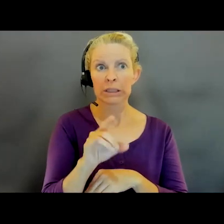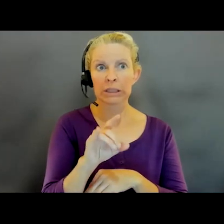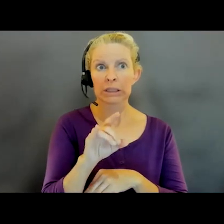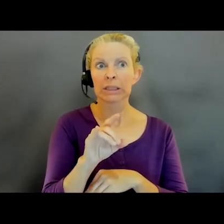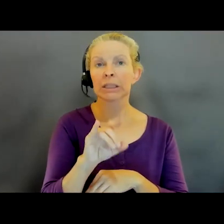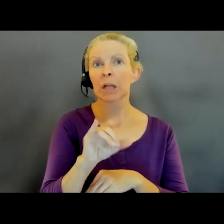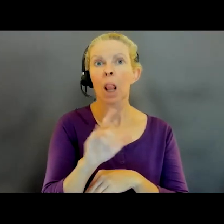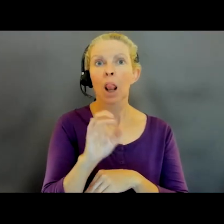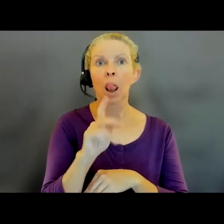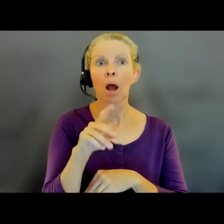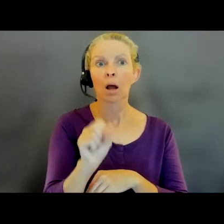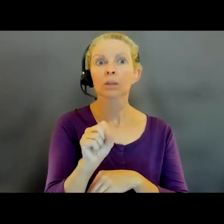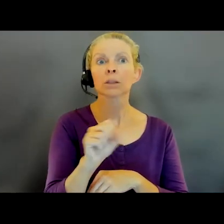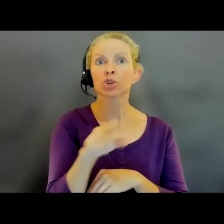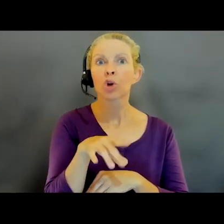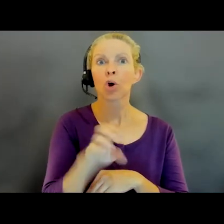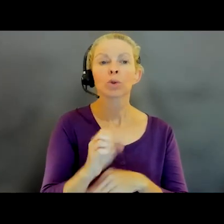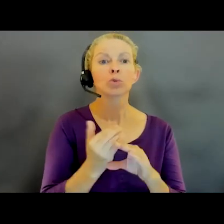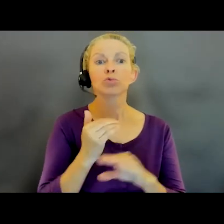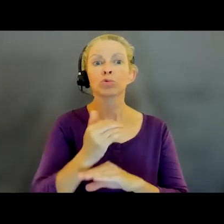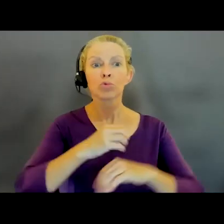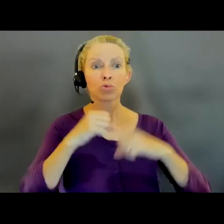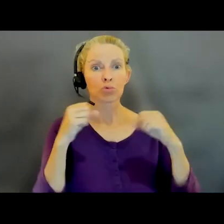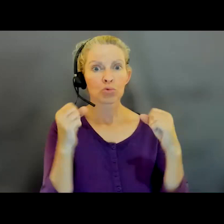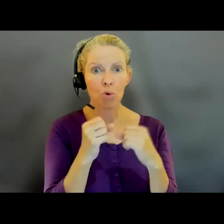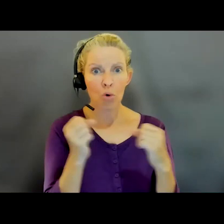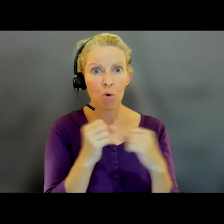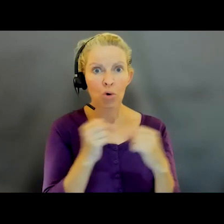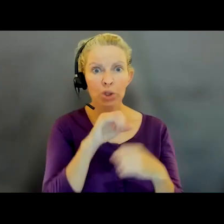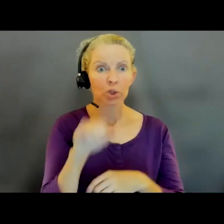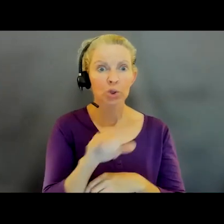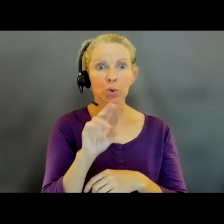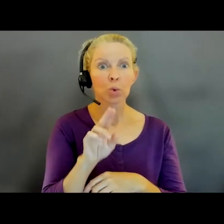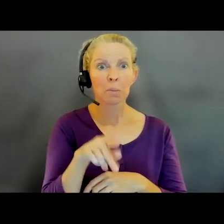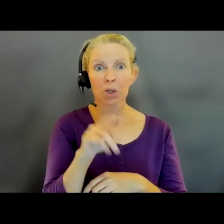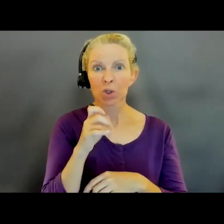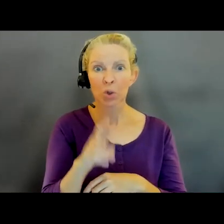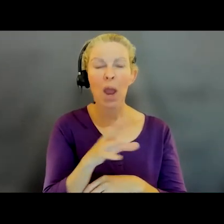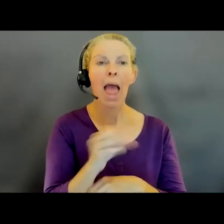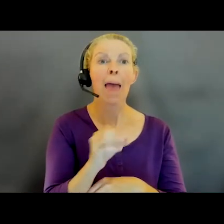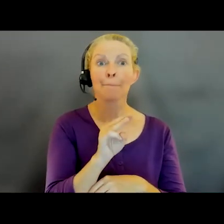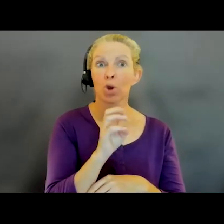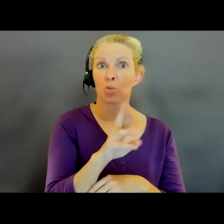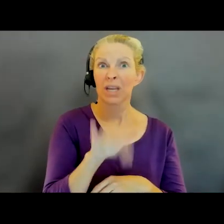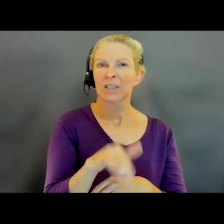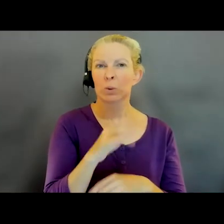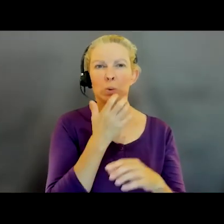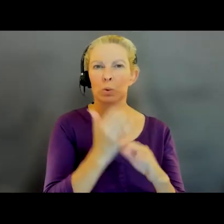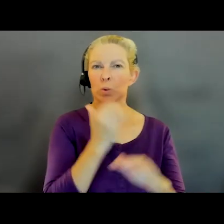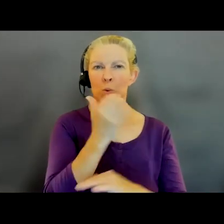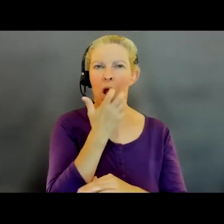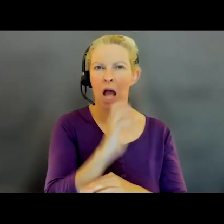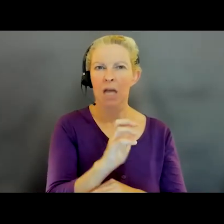and it is too cold on Jupiter and it is too hot on Mercury. So it is a lovely little theory. But I